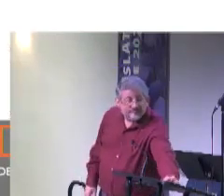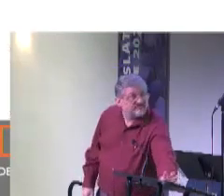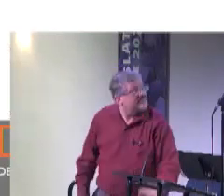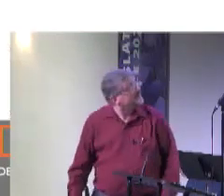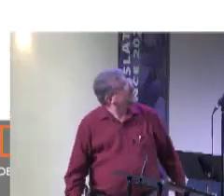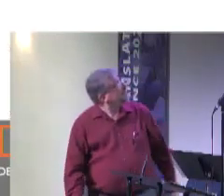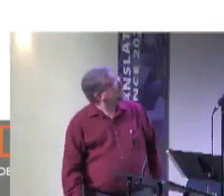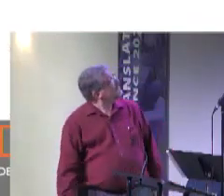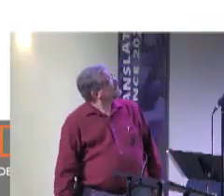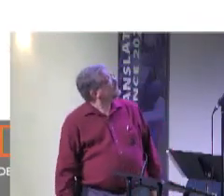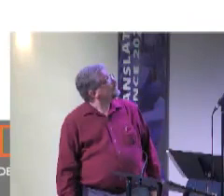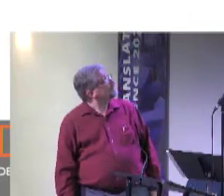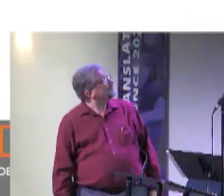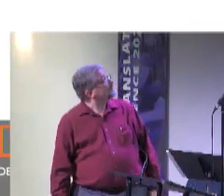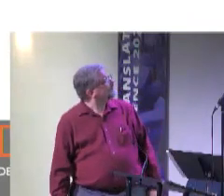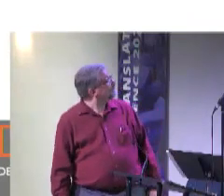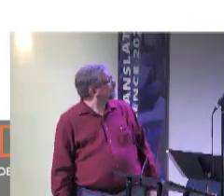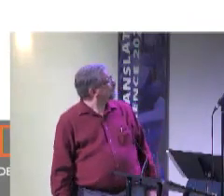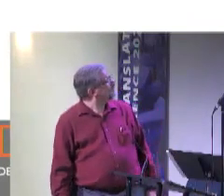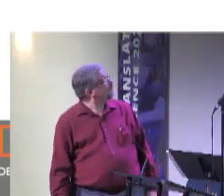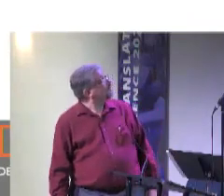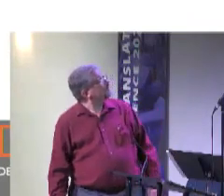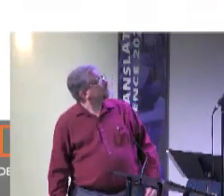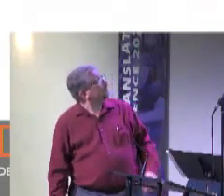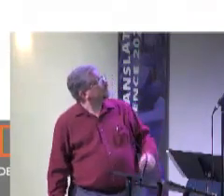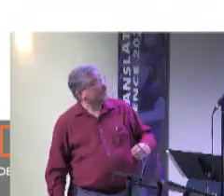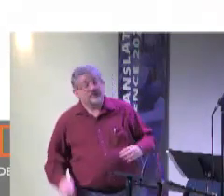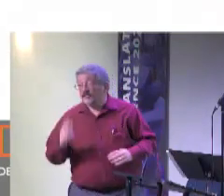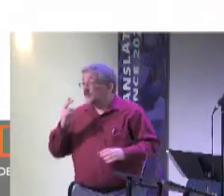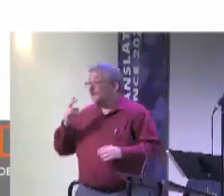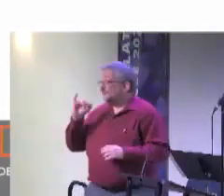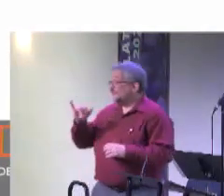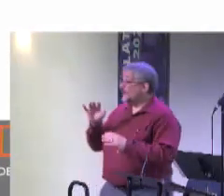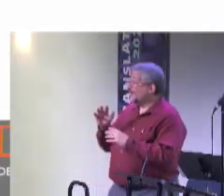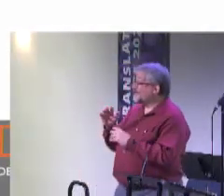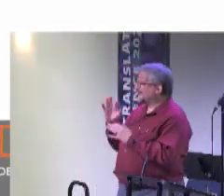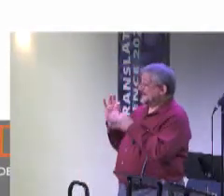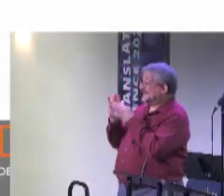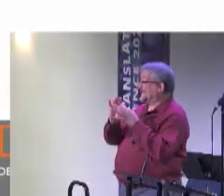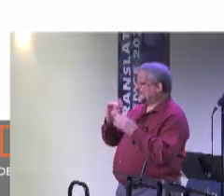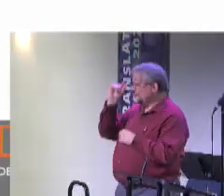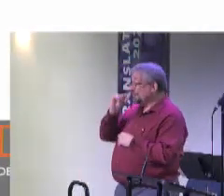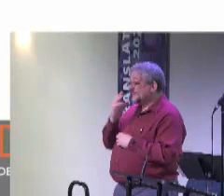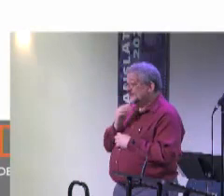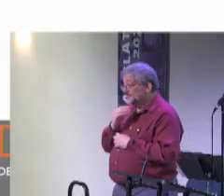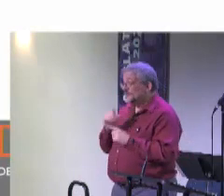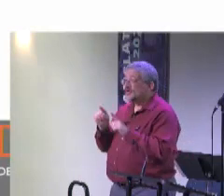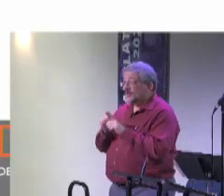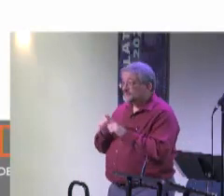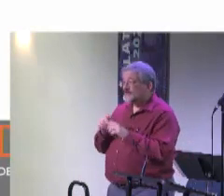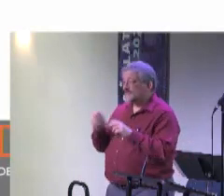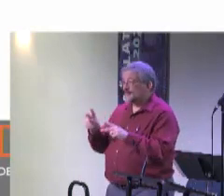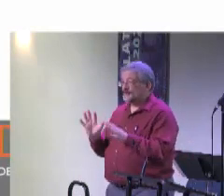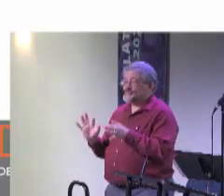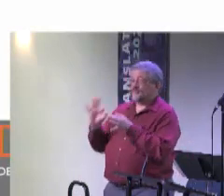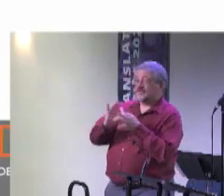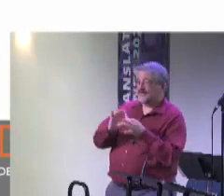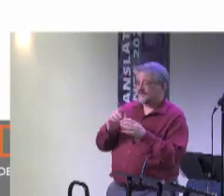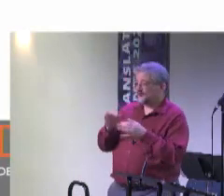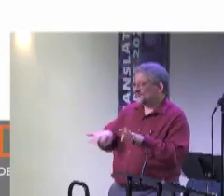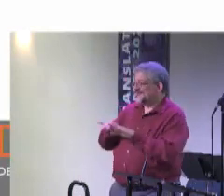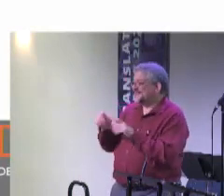Text or as an additional resource.